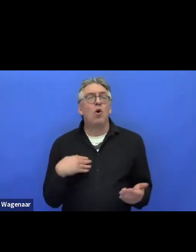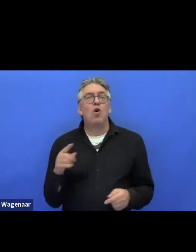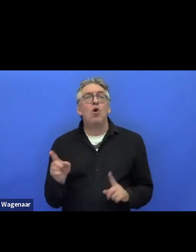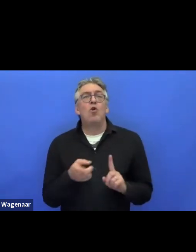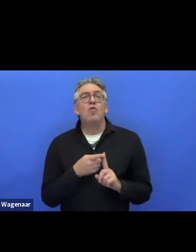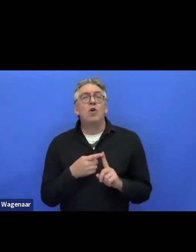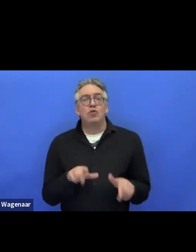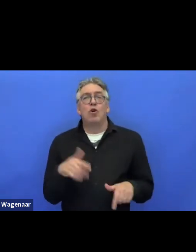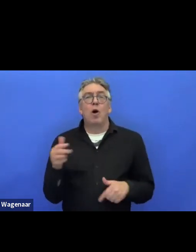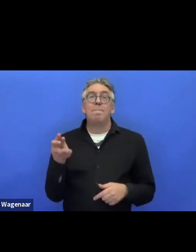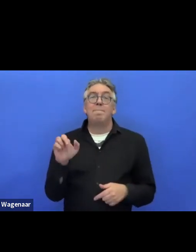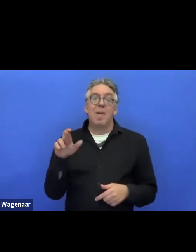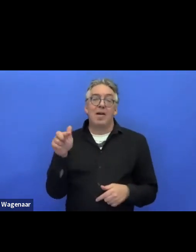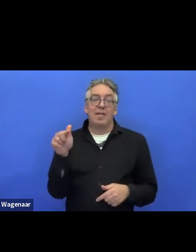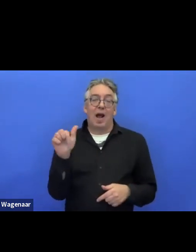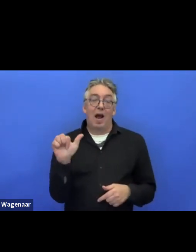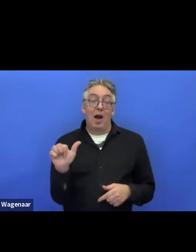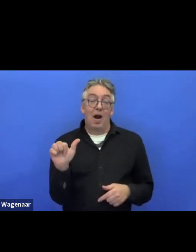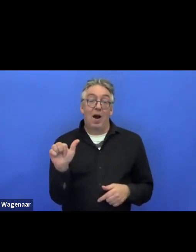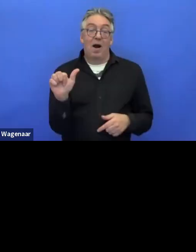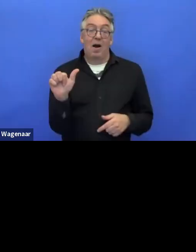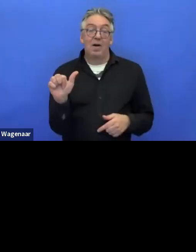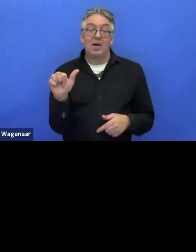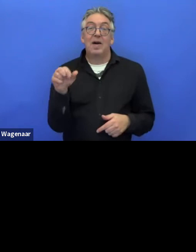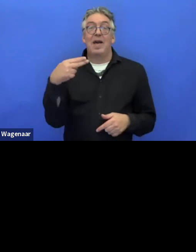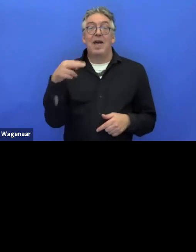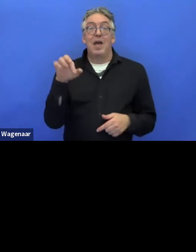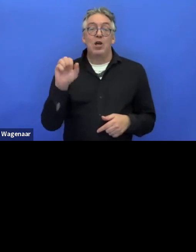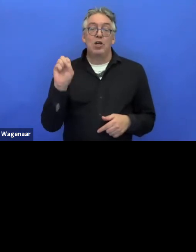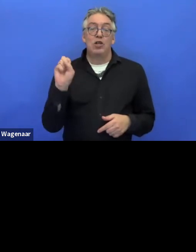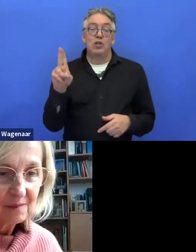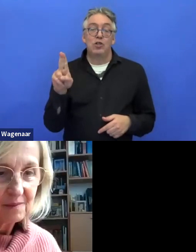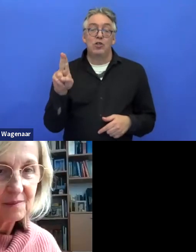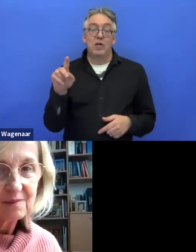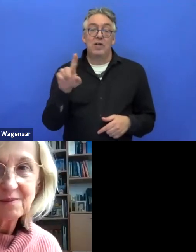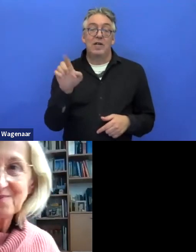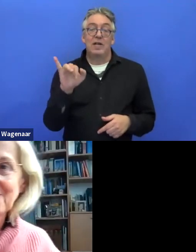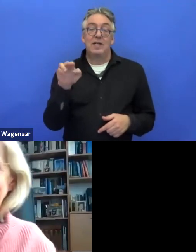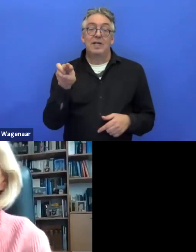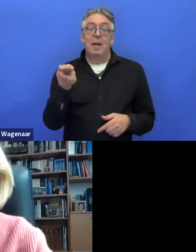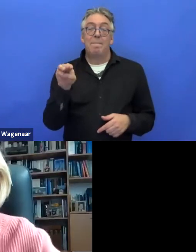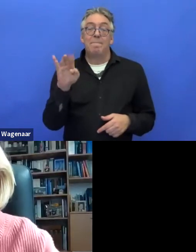with my great thanks for you being with us today Marta to tell us from your side about the work